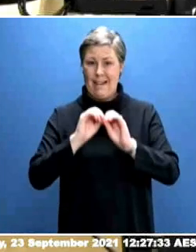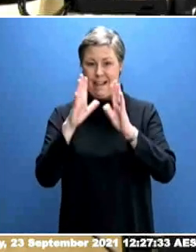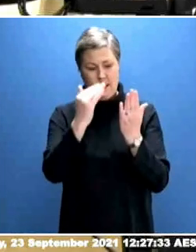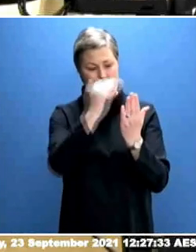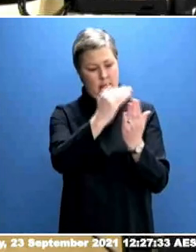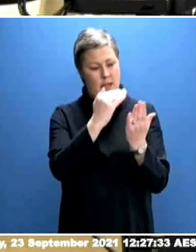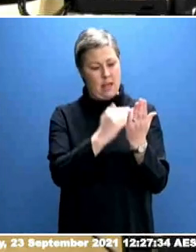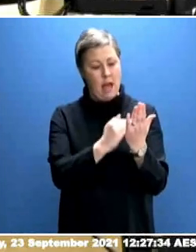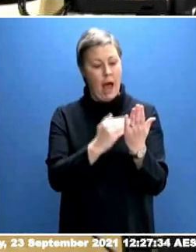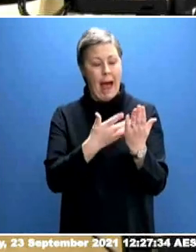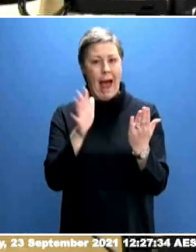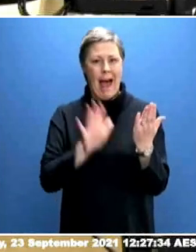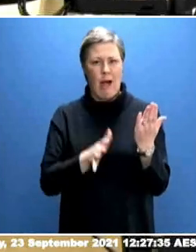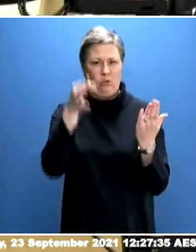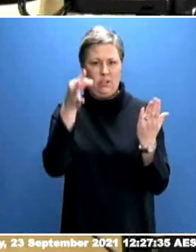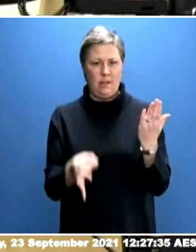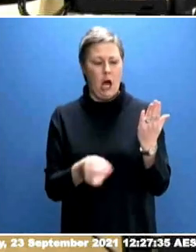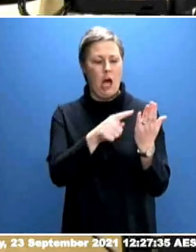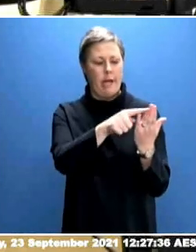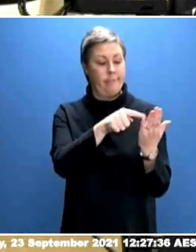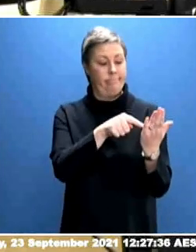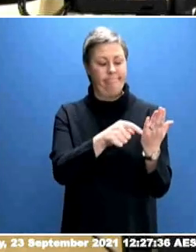may enter into the Secure Care facility,